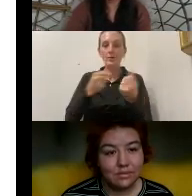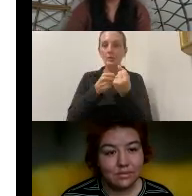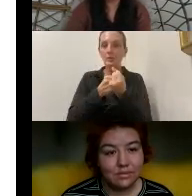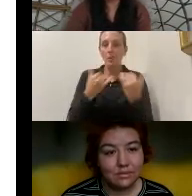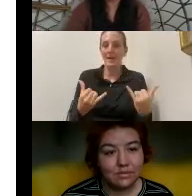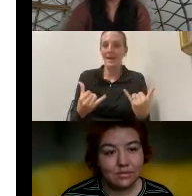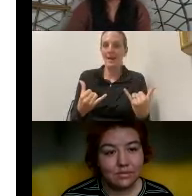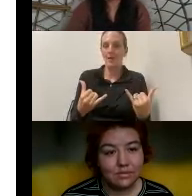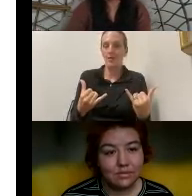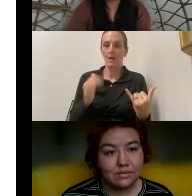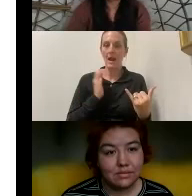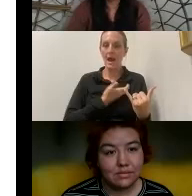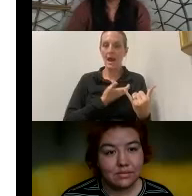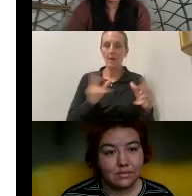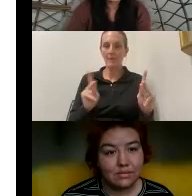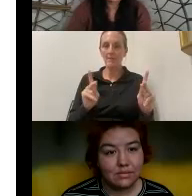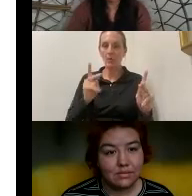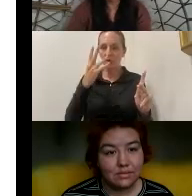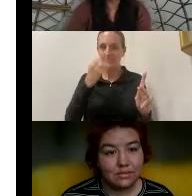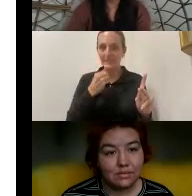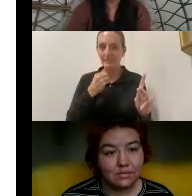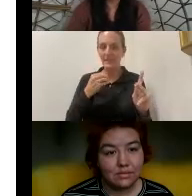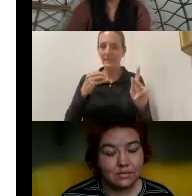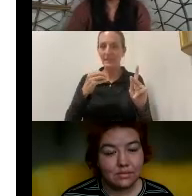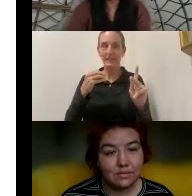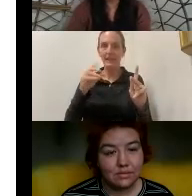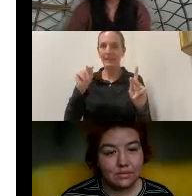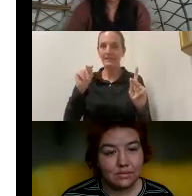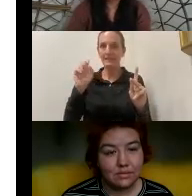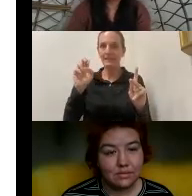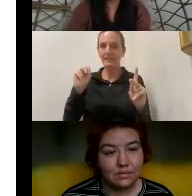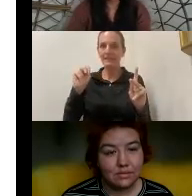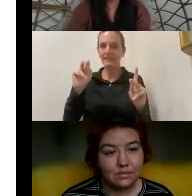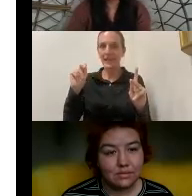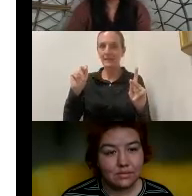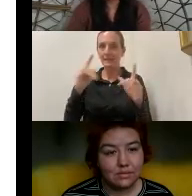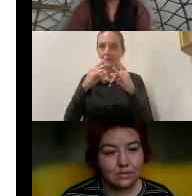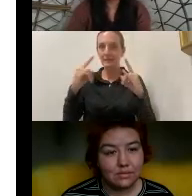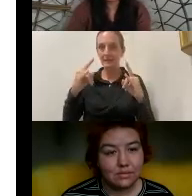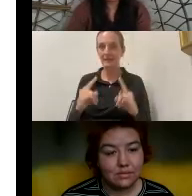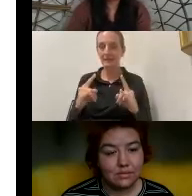Our people are sleeping in tents, they're staying in hotels, they aren't comfortable